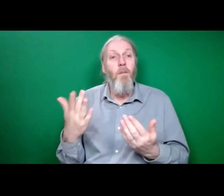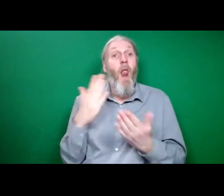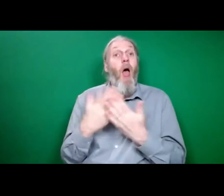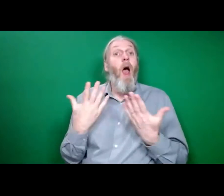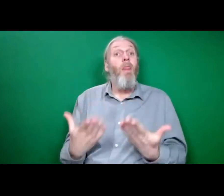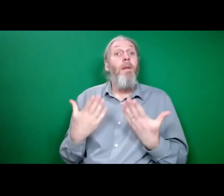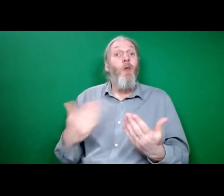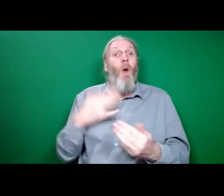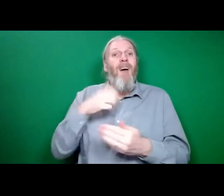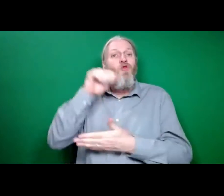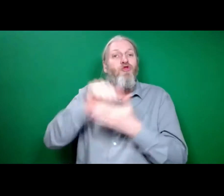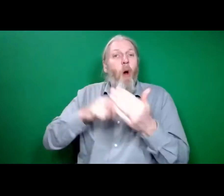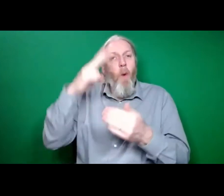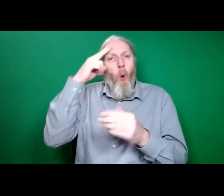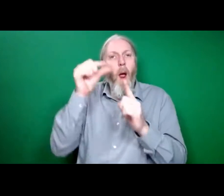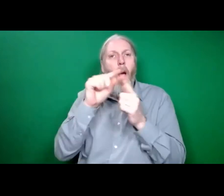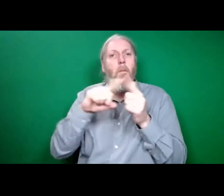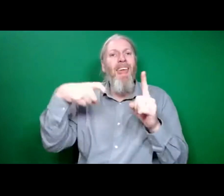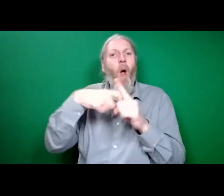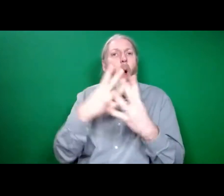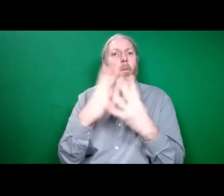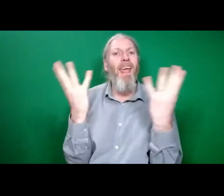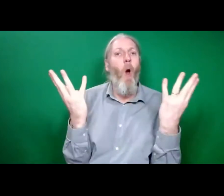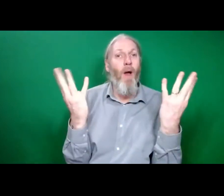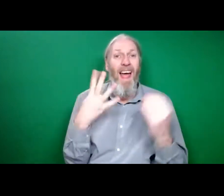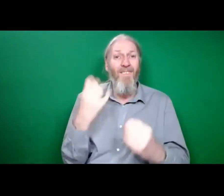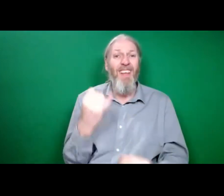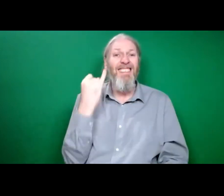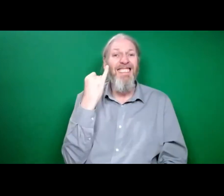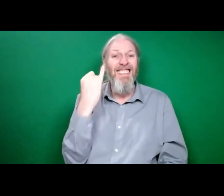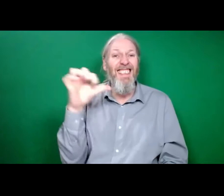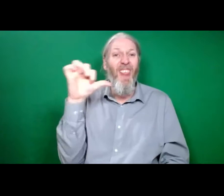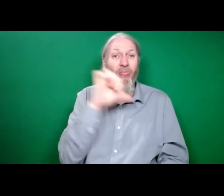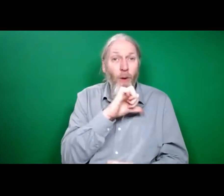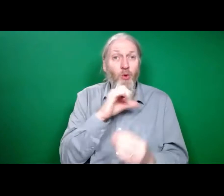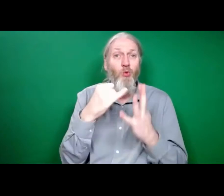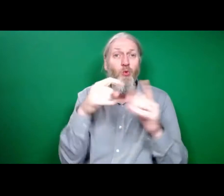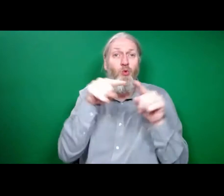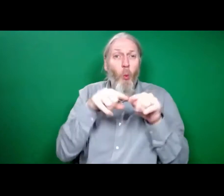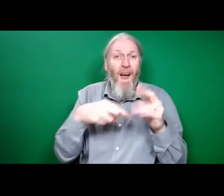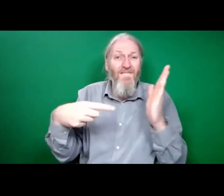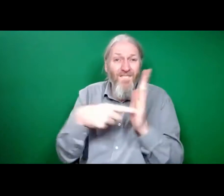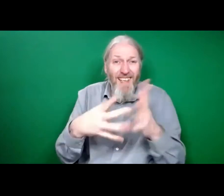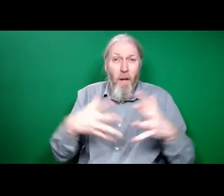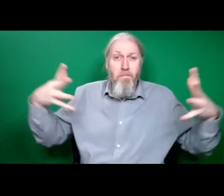infrastructure as part of community infrastructure, levies and section 106 to be able to lever that into programmes.